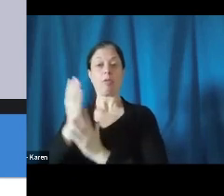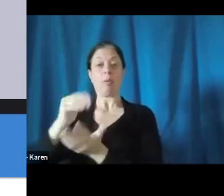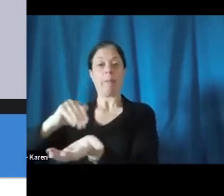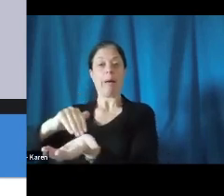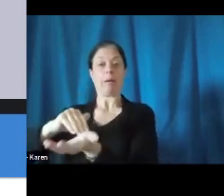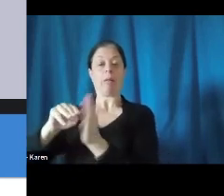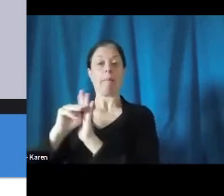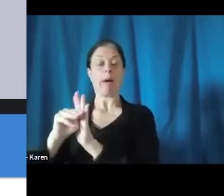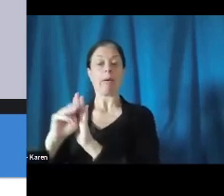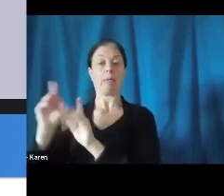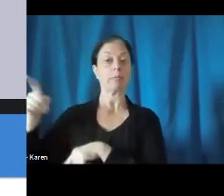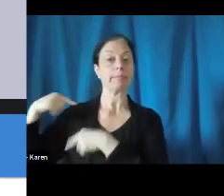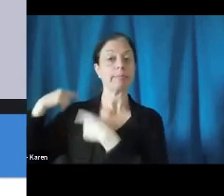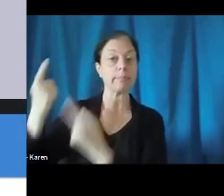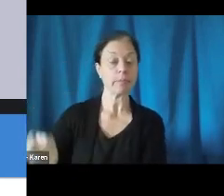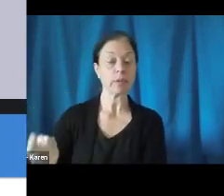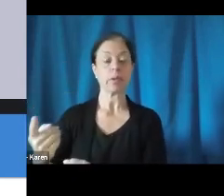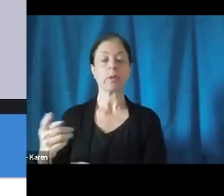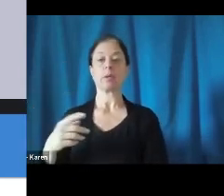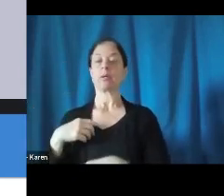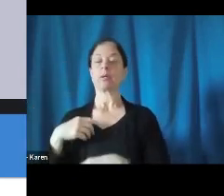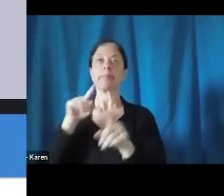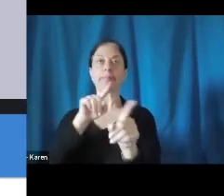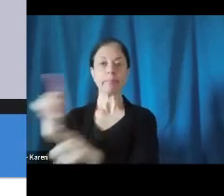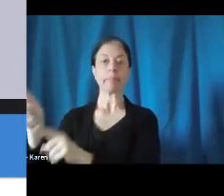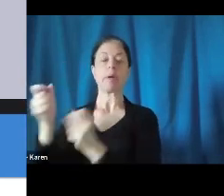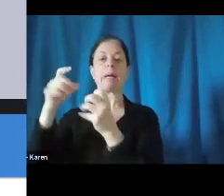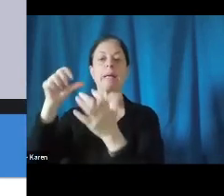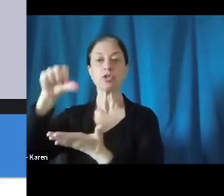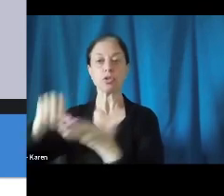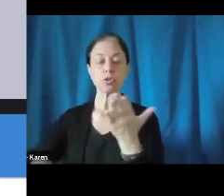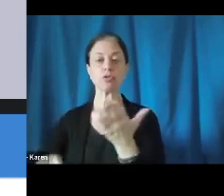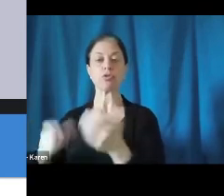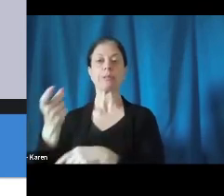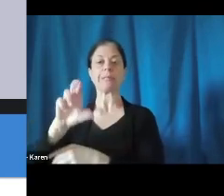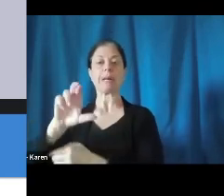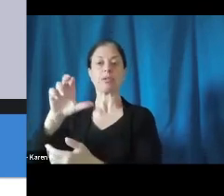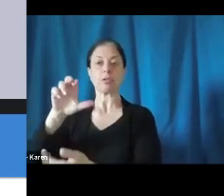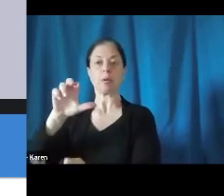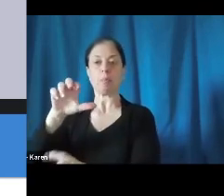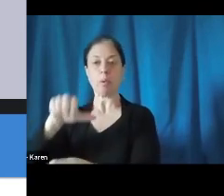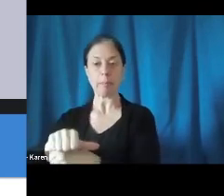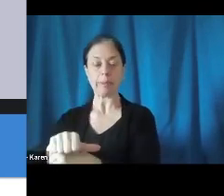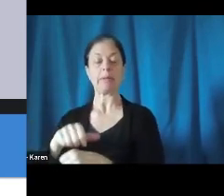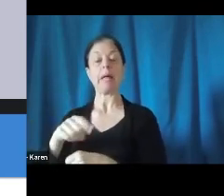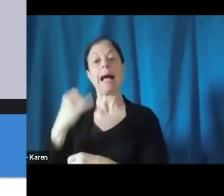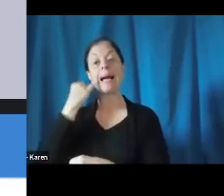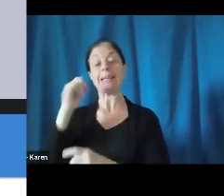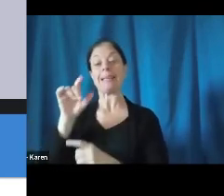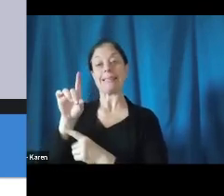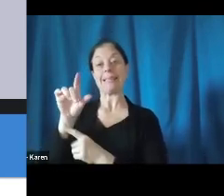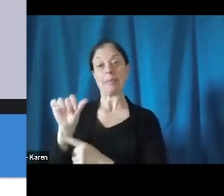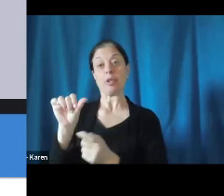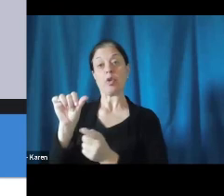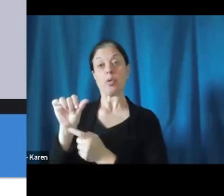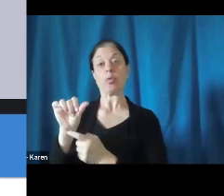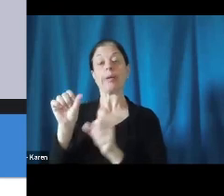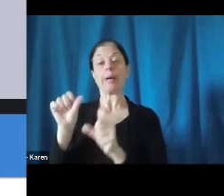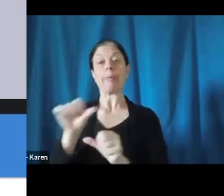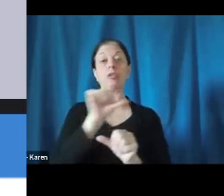somebody who had only seen myself through the medical model my entire life, having been through so many